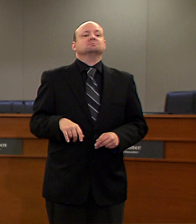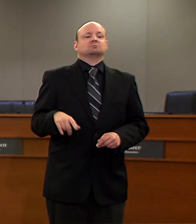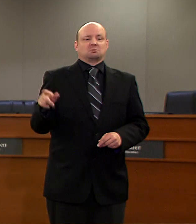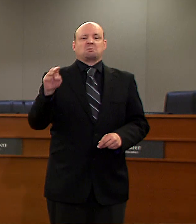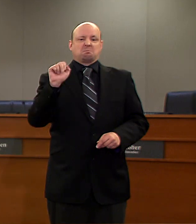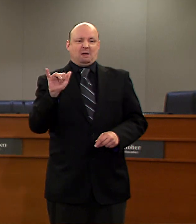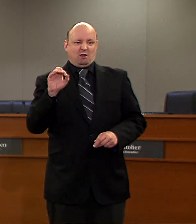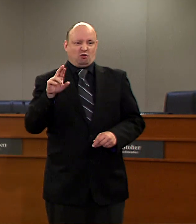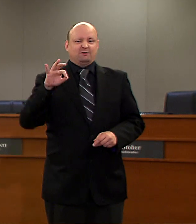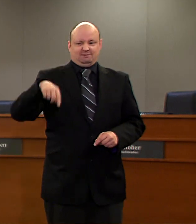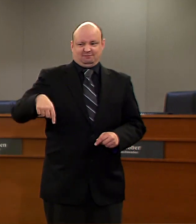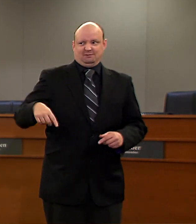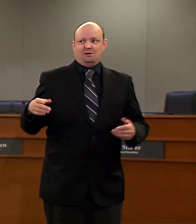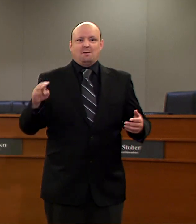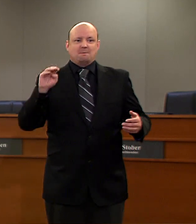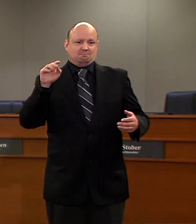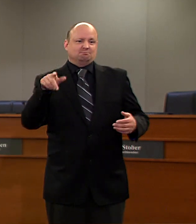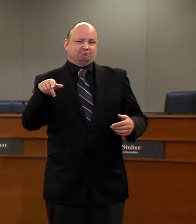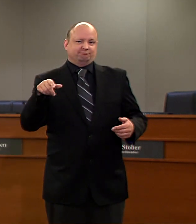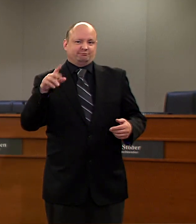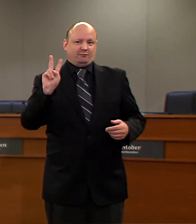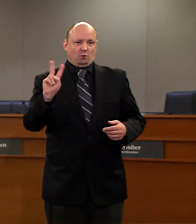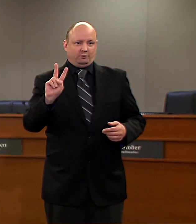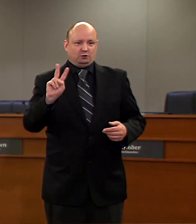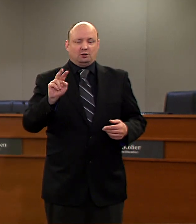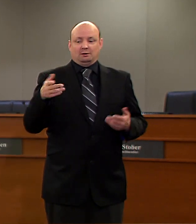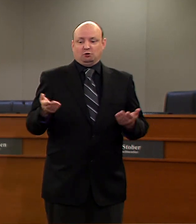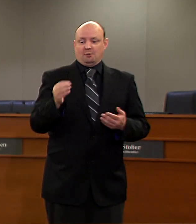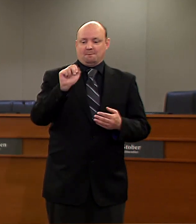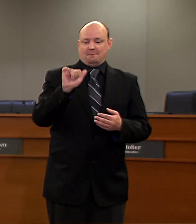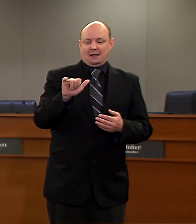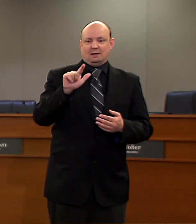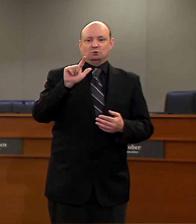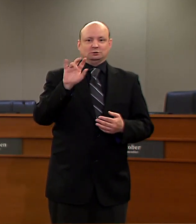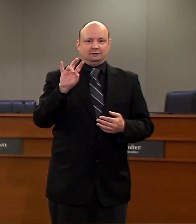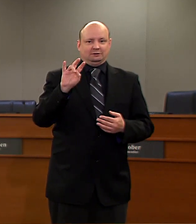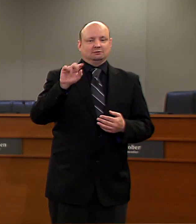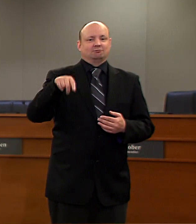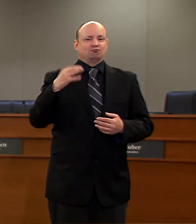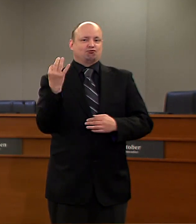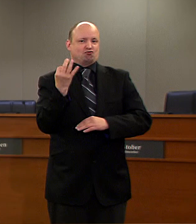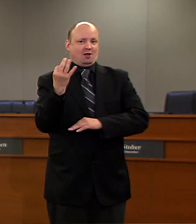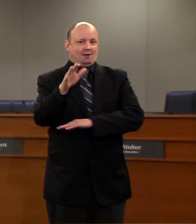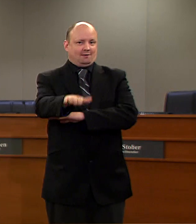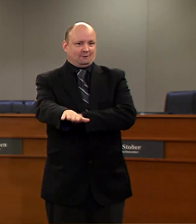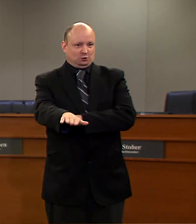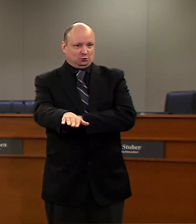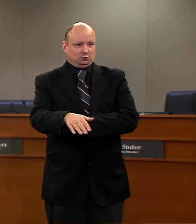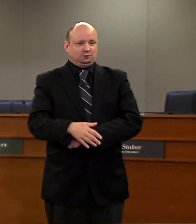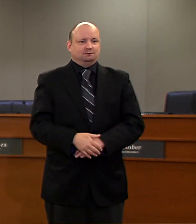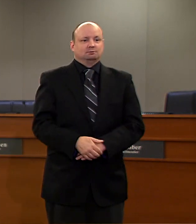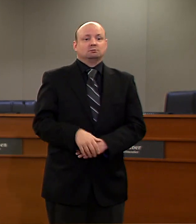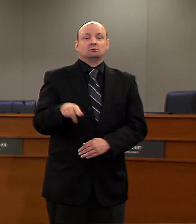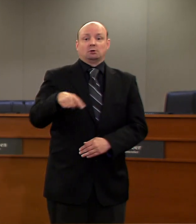I'd like to start today by thanking Jeb Baldridge, he's our on screen American Sign Language